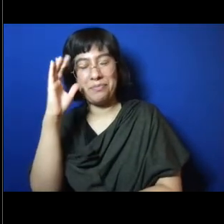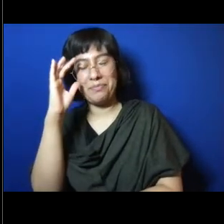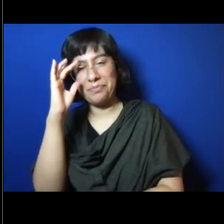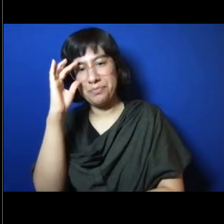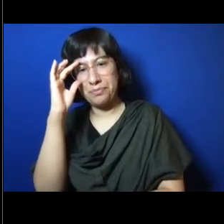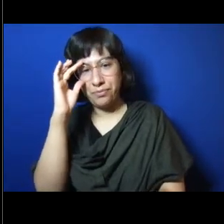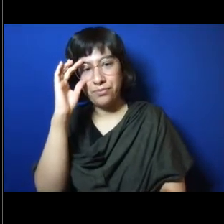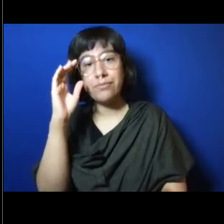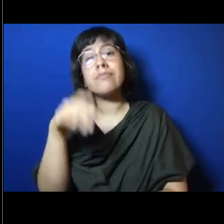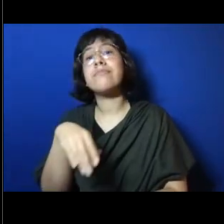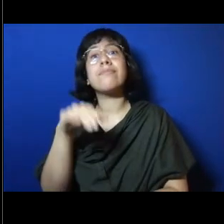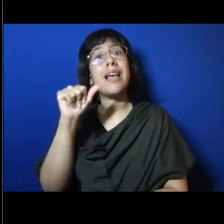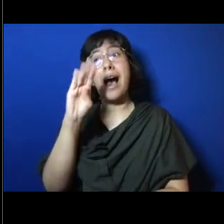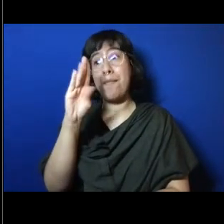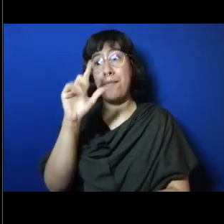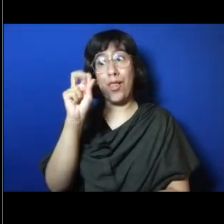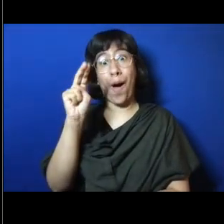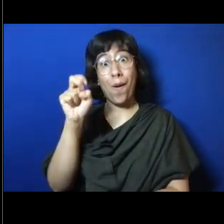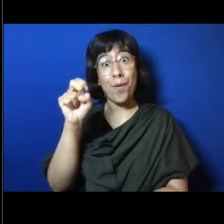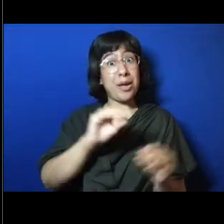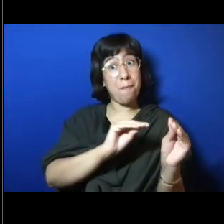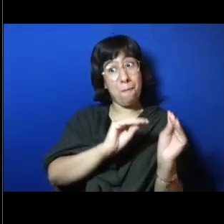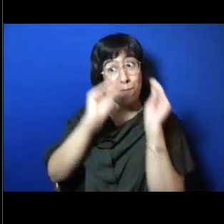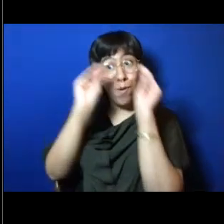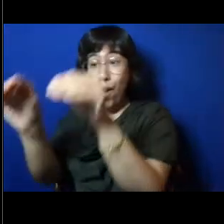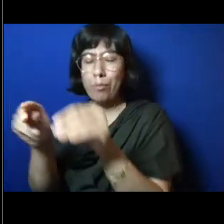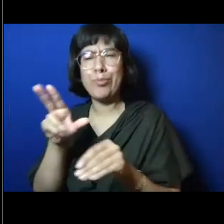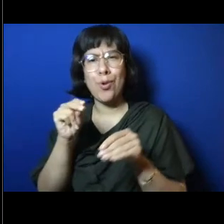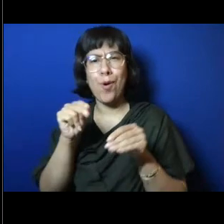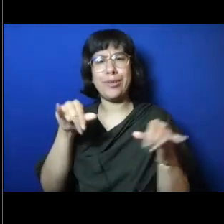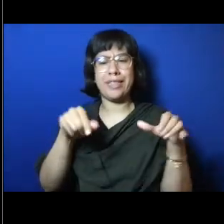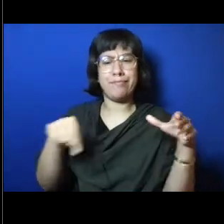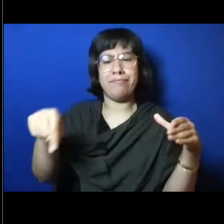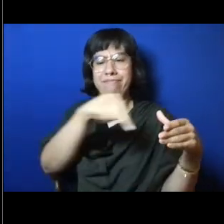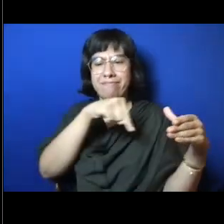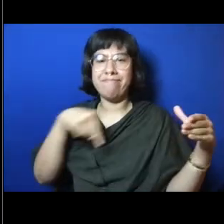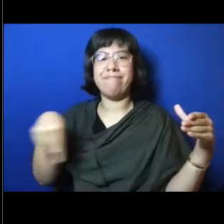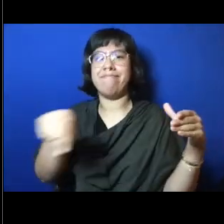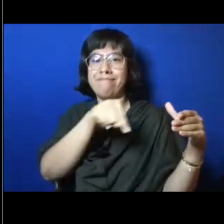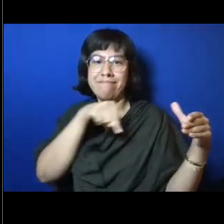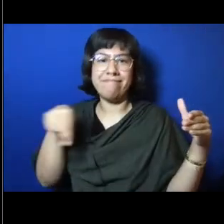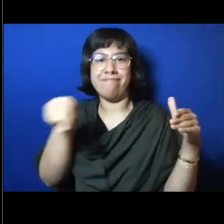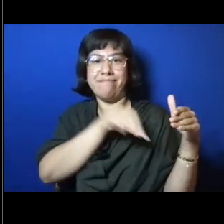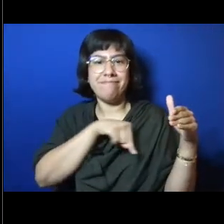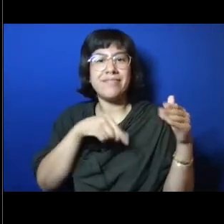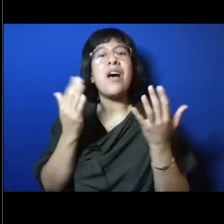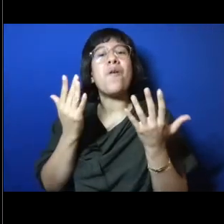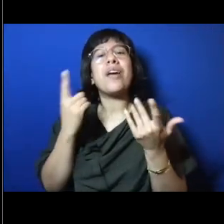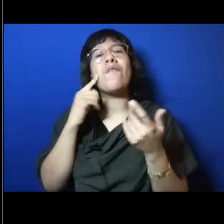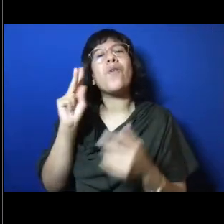the abalone doesn't go very far. It stays in pretty much the same spot and waits for these pieces of kelp to come by